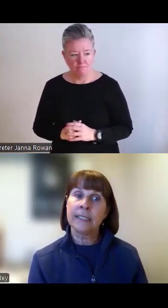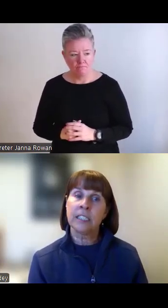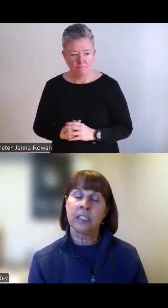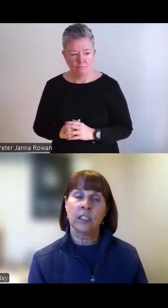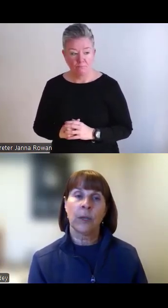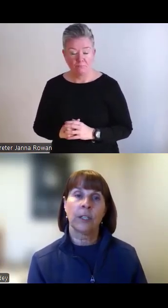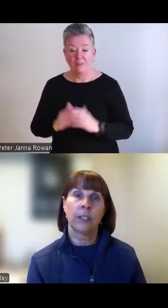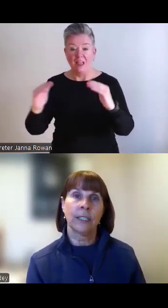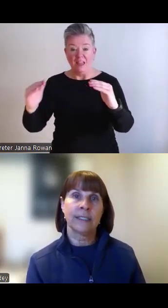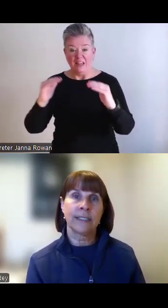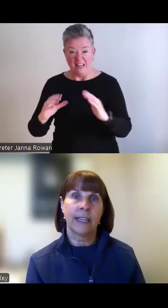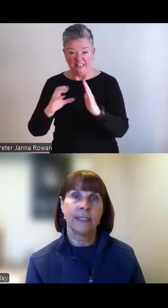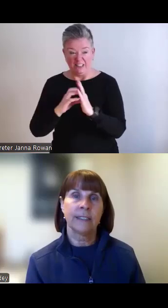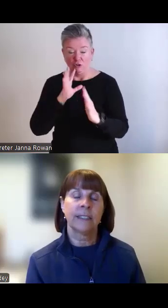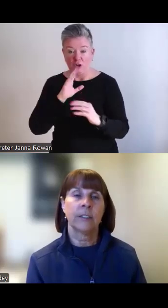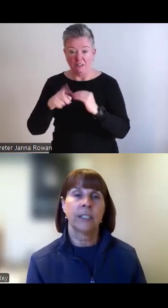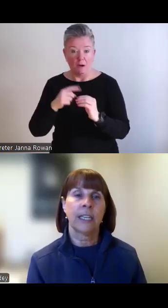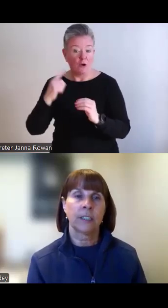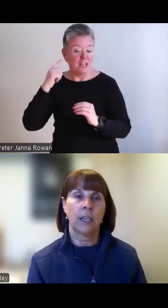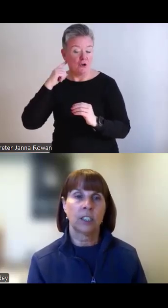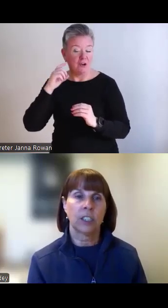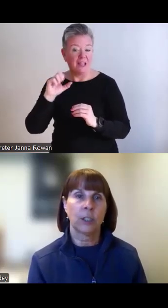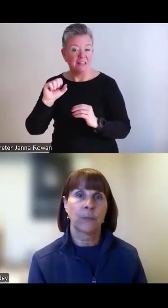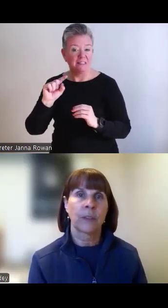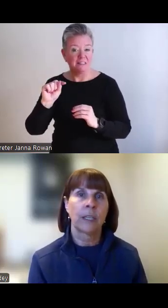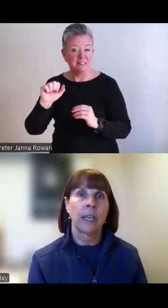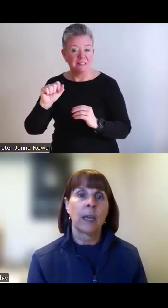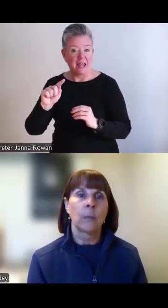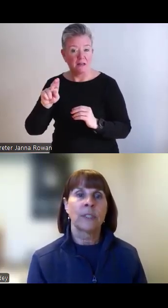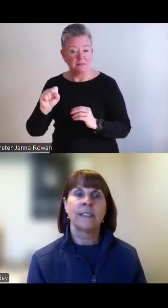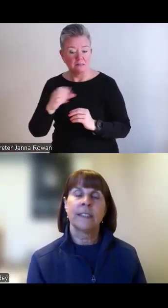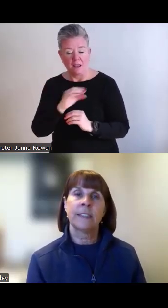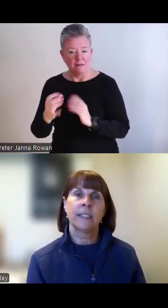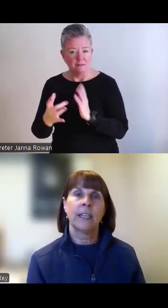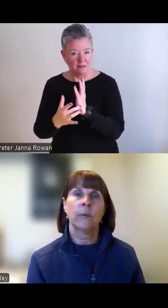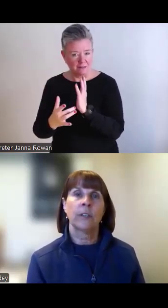Next section is about hearing status and hearing technology. Please indicate